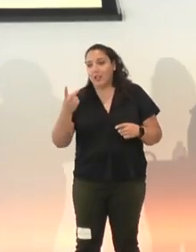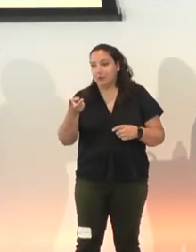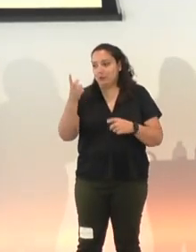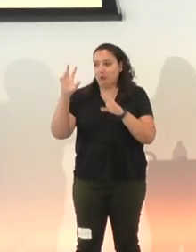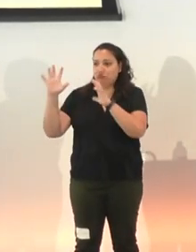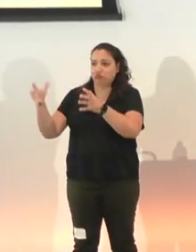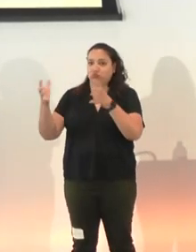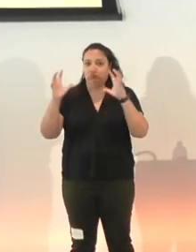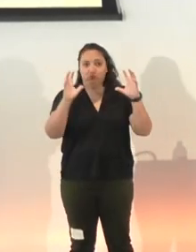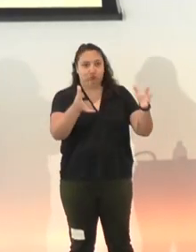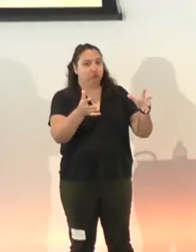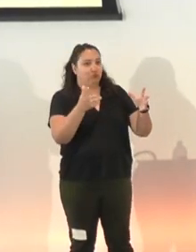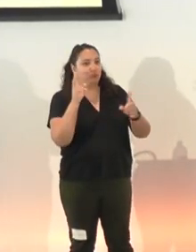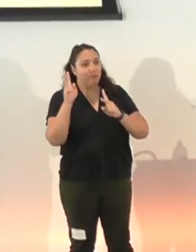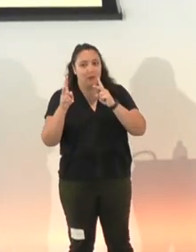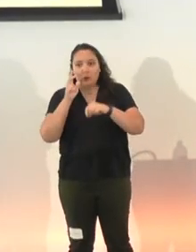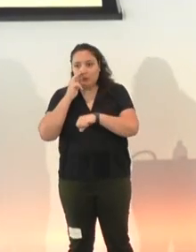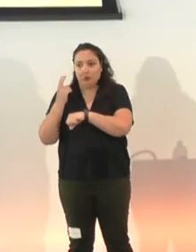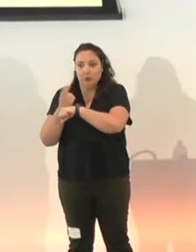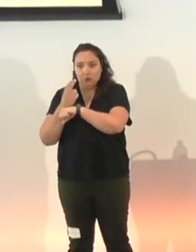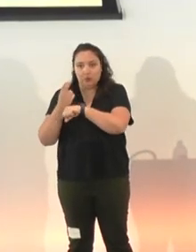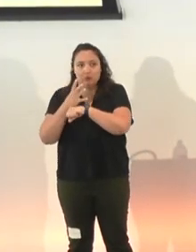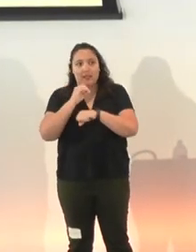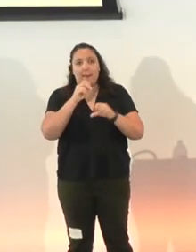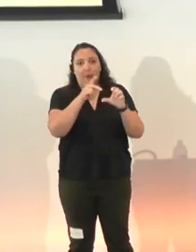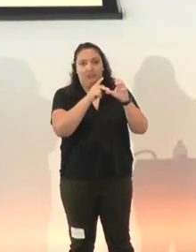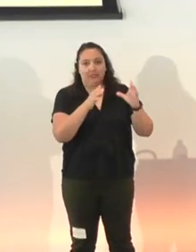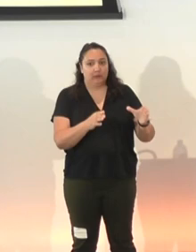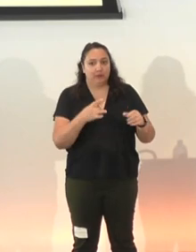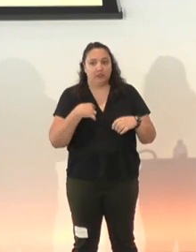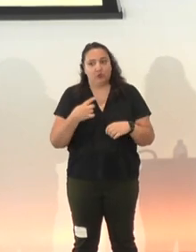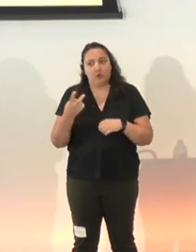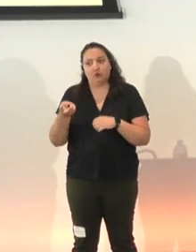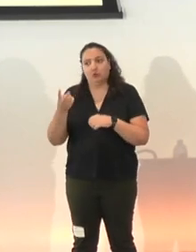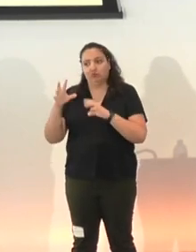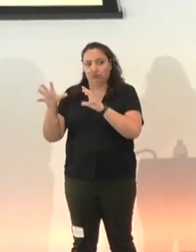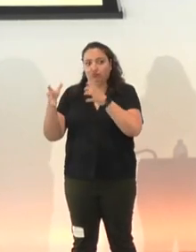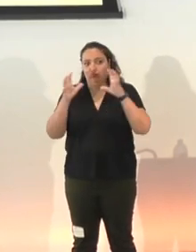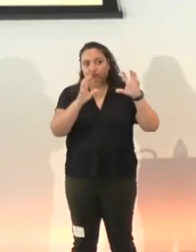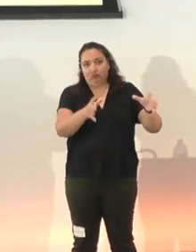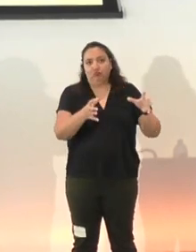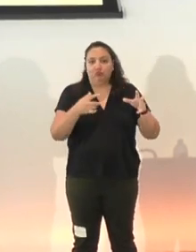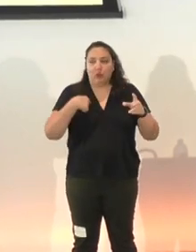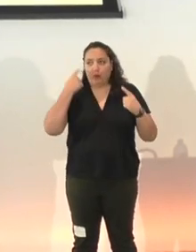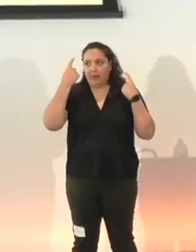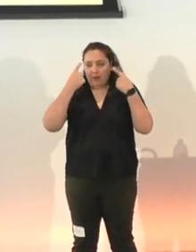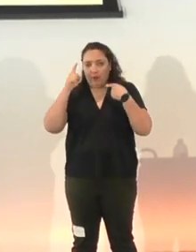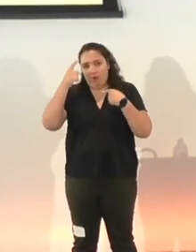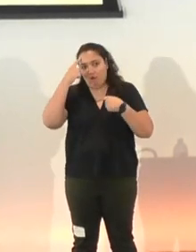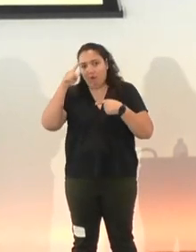participants in our pool that we think about, especially with respect to accessibility. This